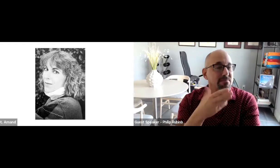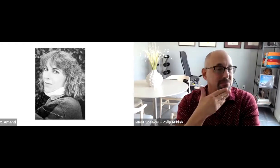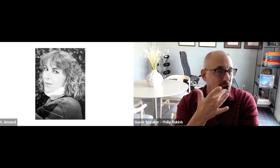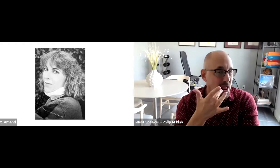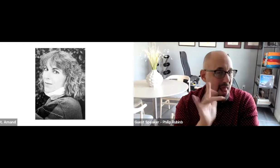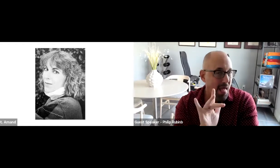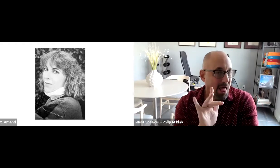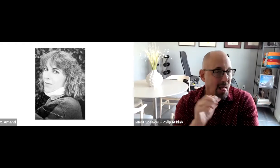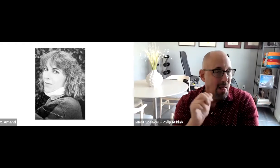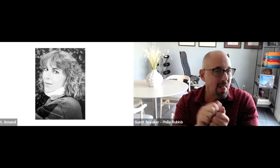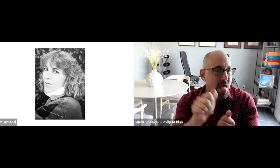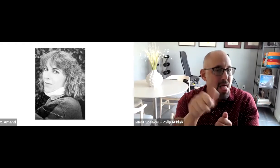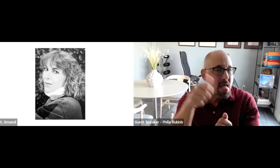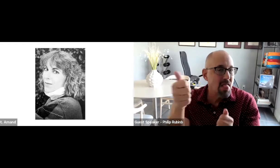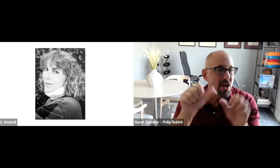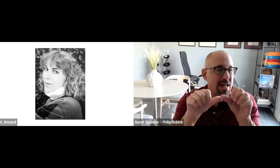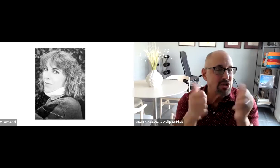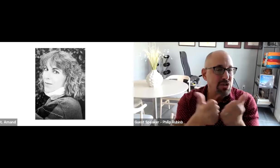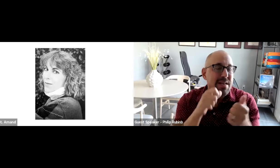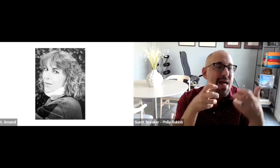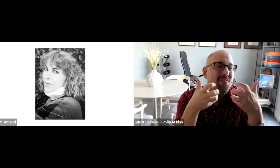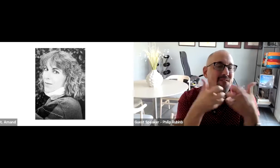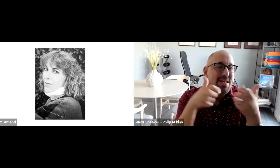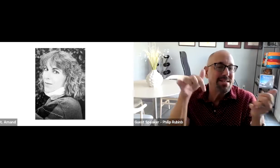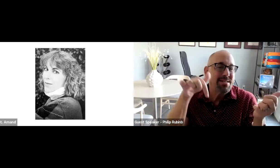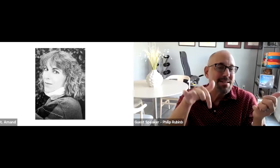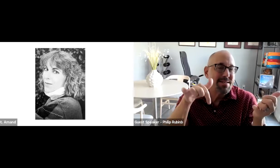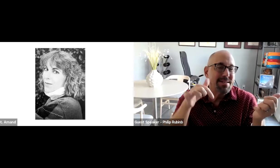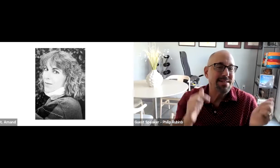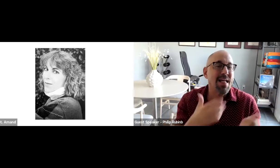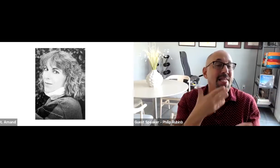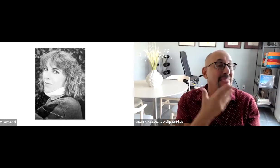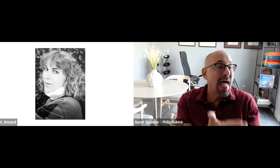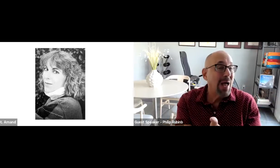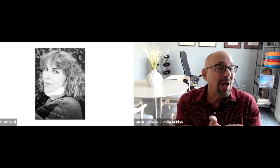"You look like a blonde Cher. "Good luck with you at another agency,